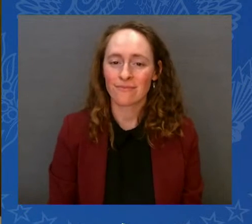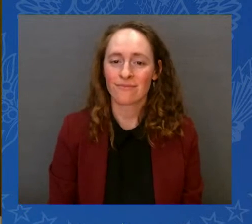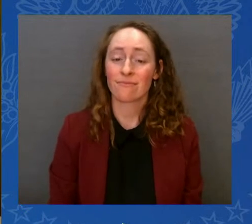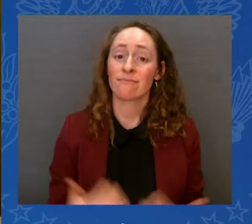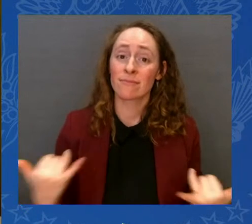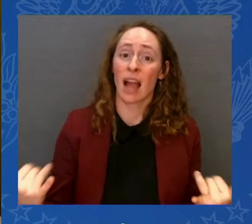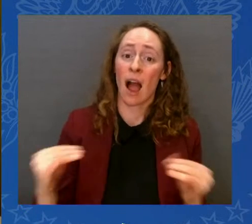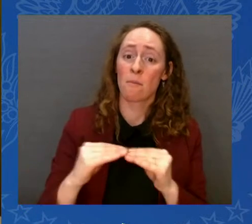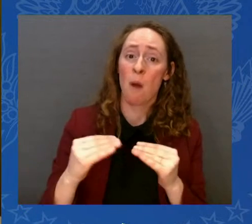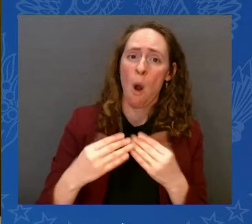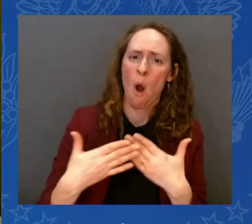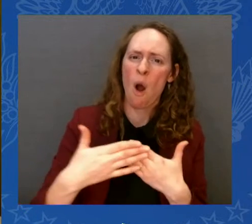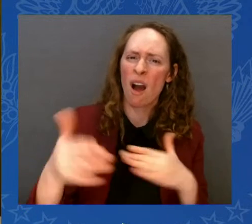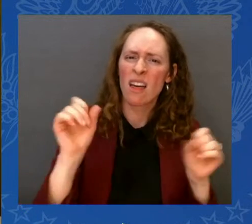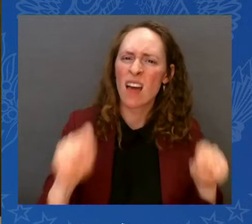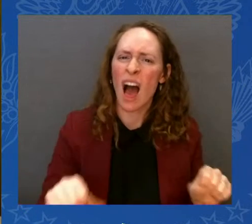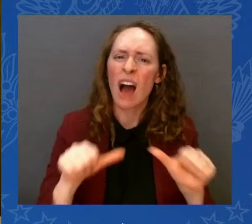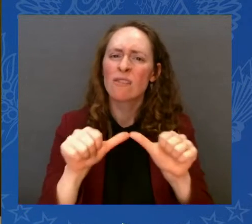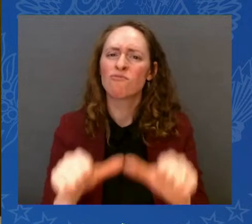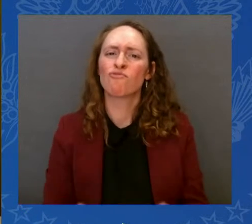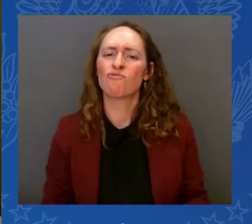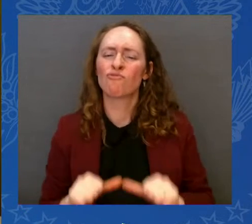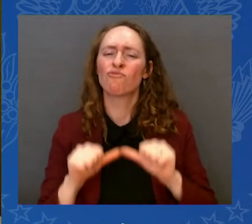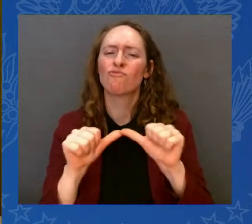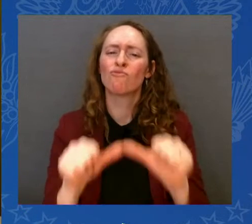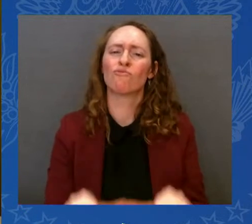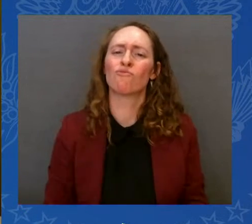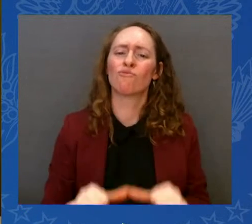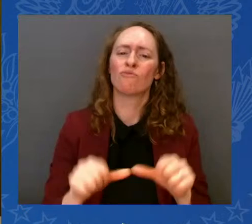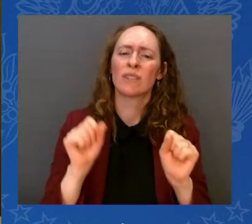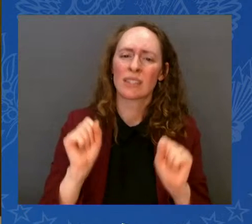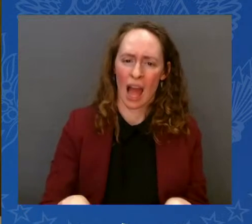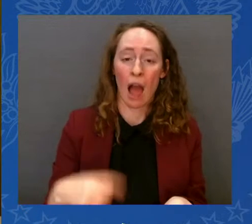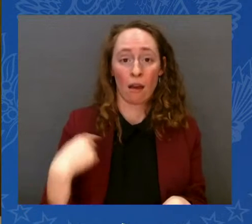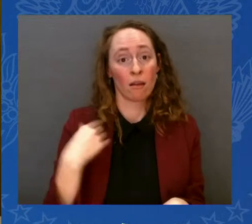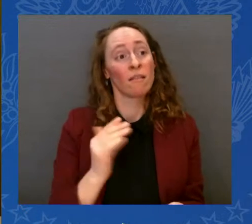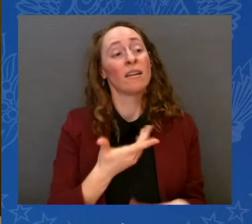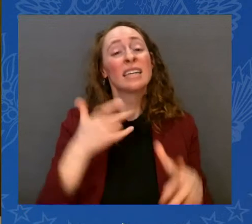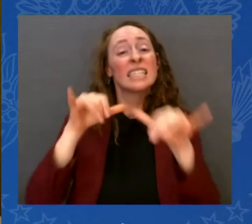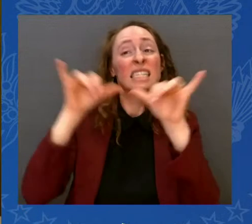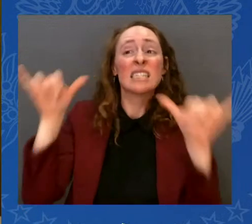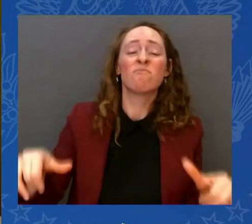we're just based on extremes in both parties and we can't get anything done. And, you know, the --